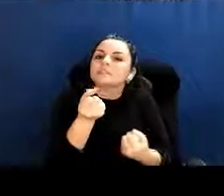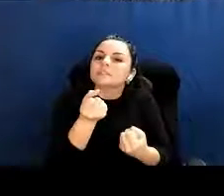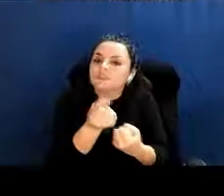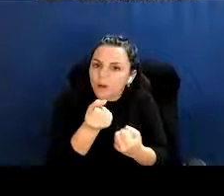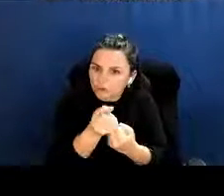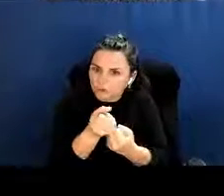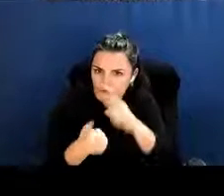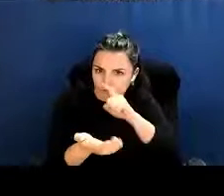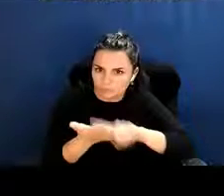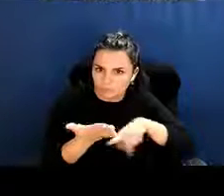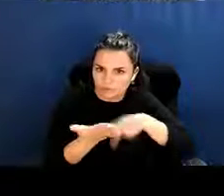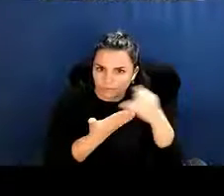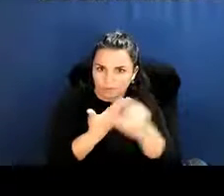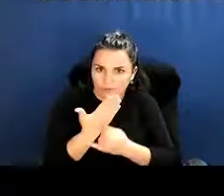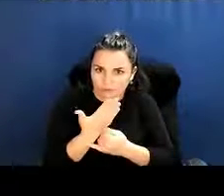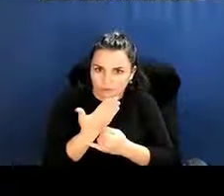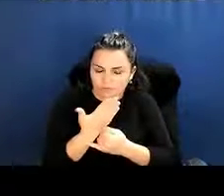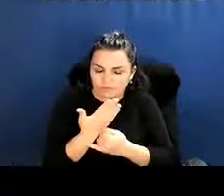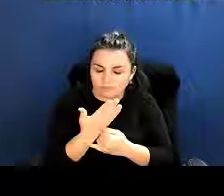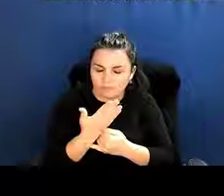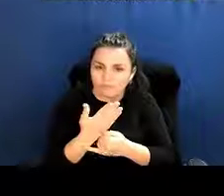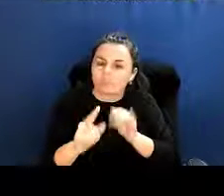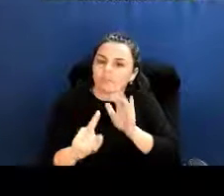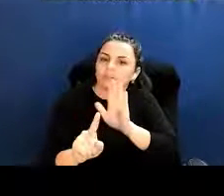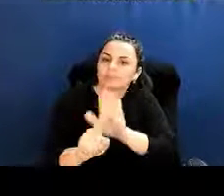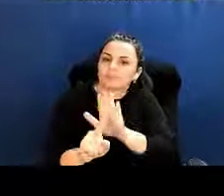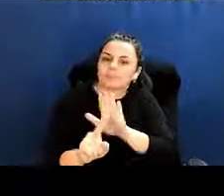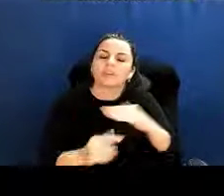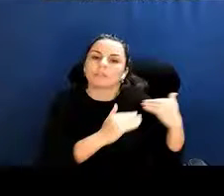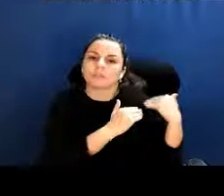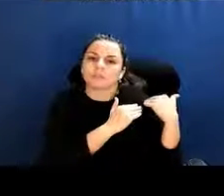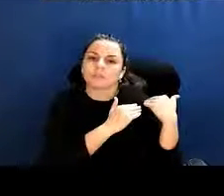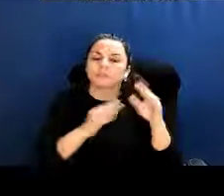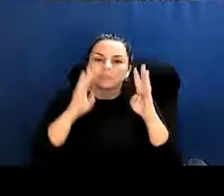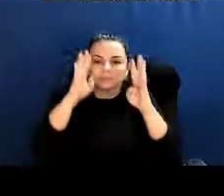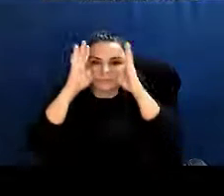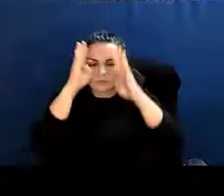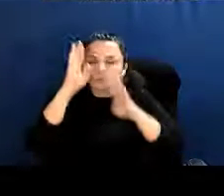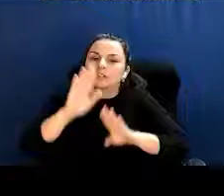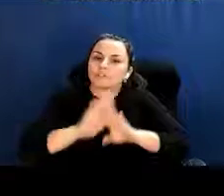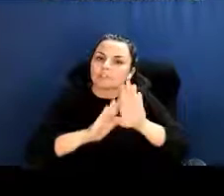They develop policies to support the research of the sponsor, right?